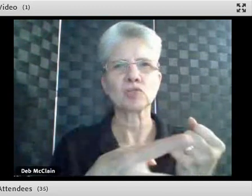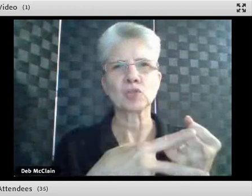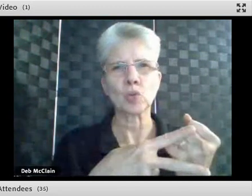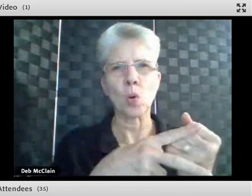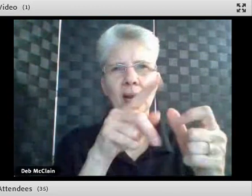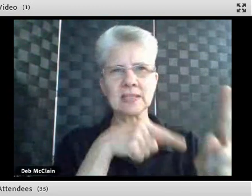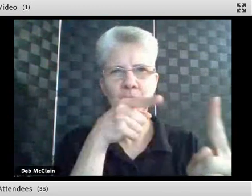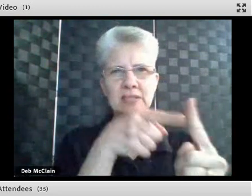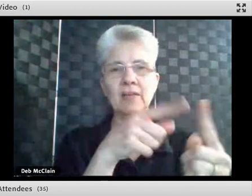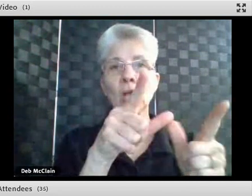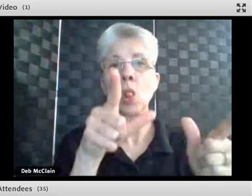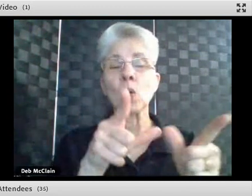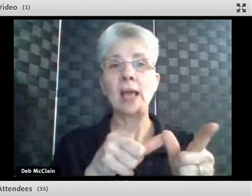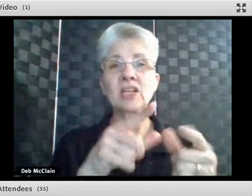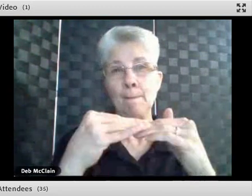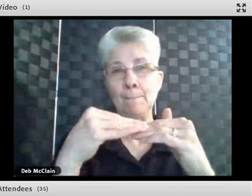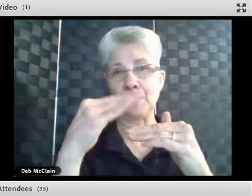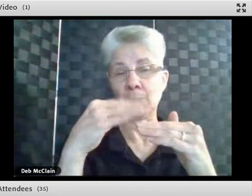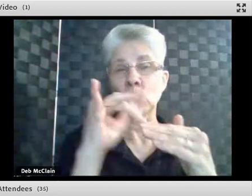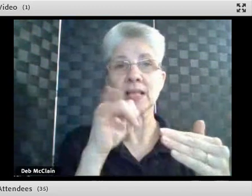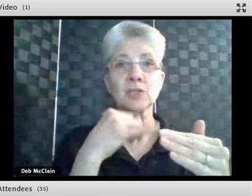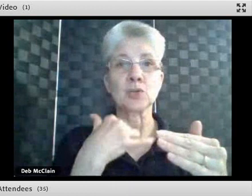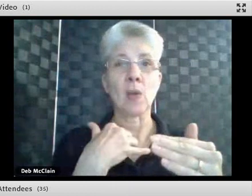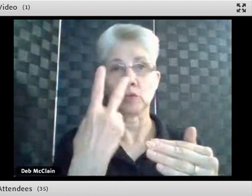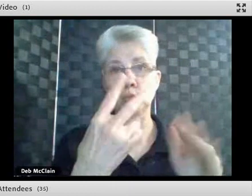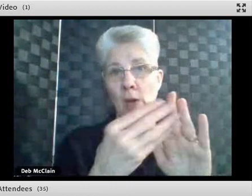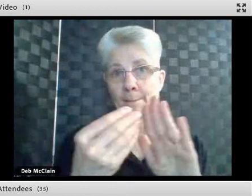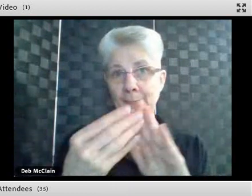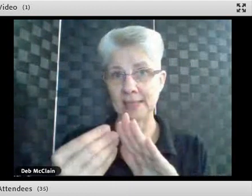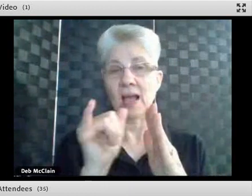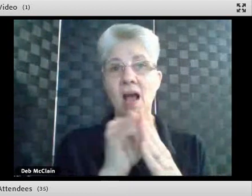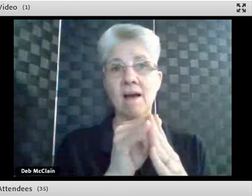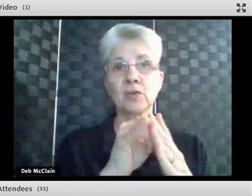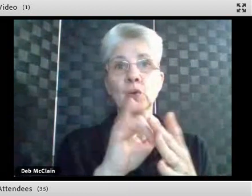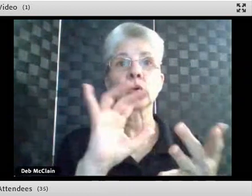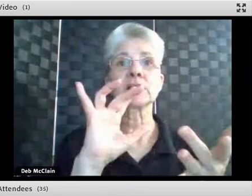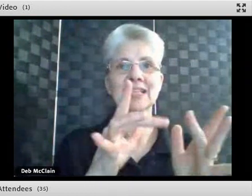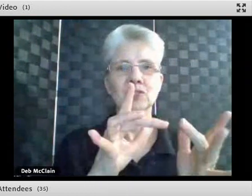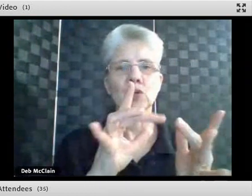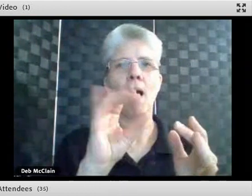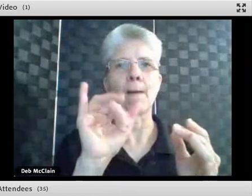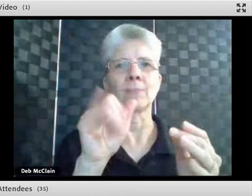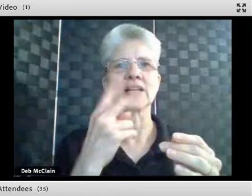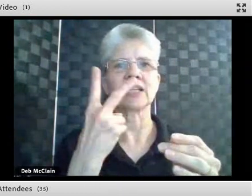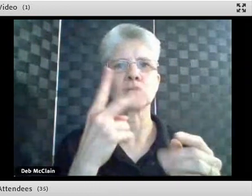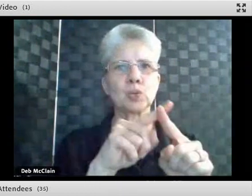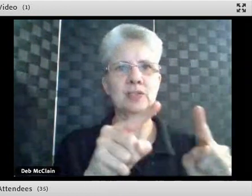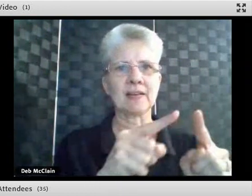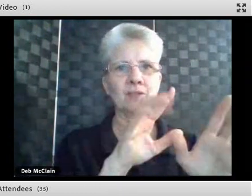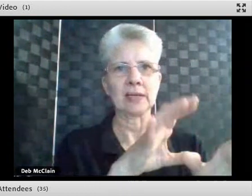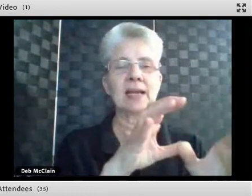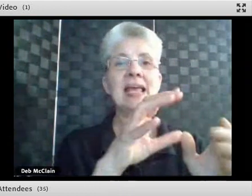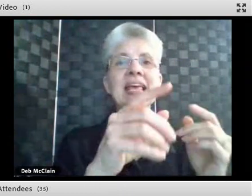The minimal ideal is that you have two copies of your digital objects in two different disaster threat zones,